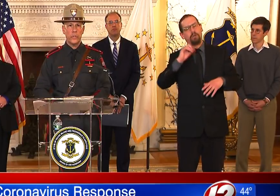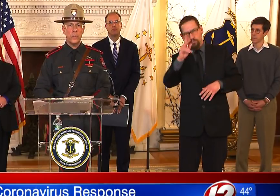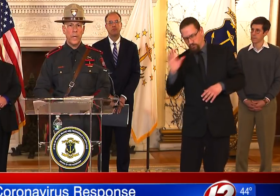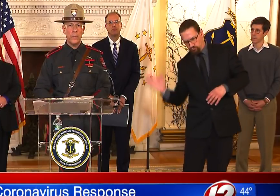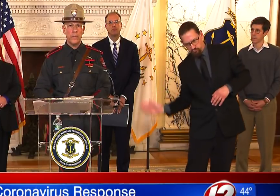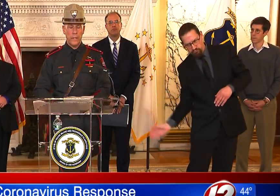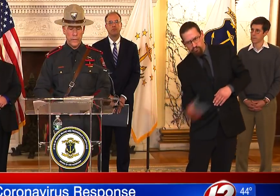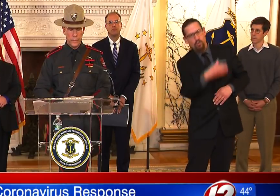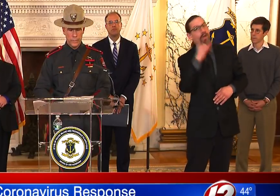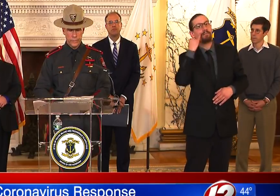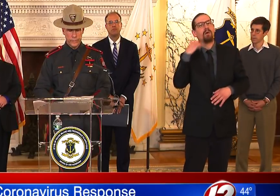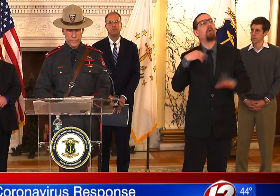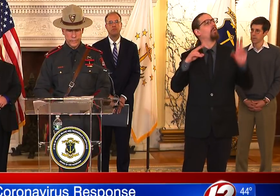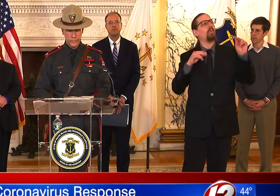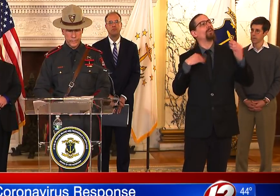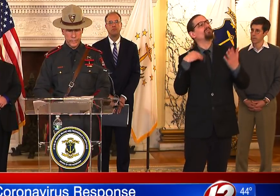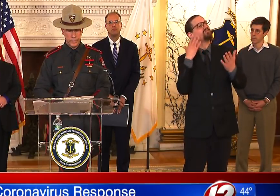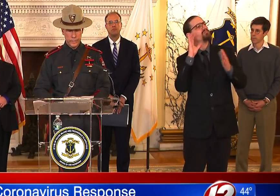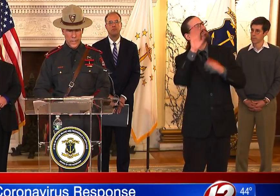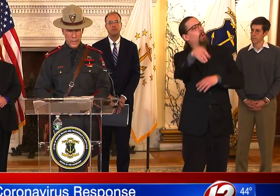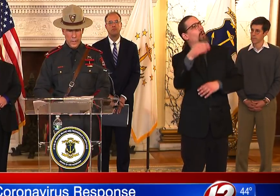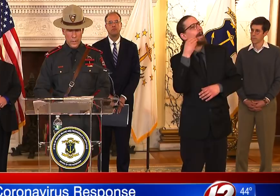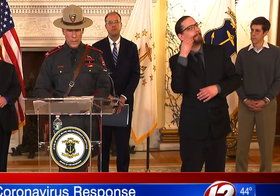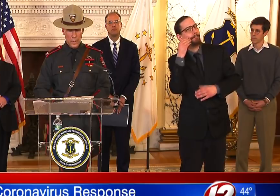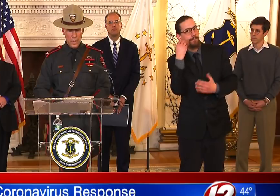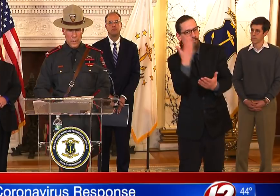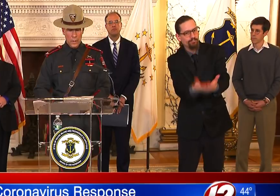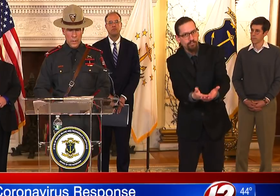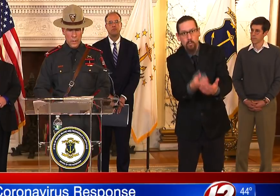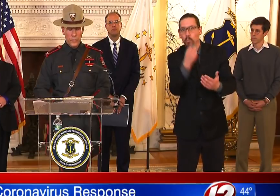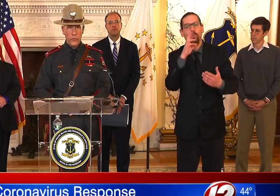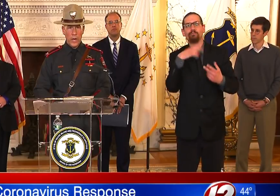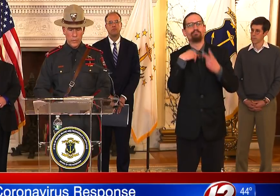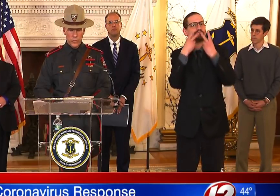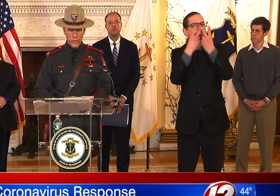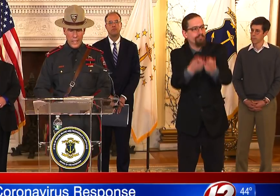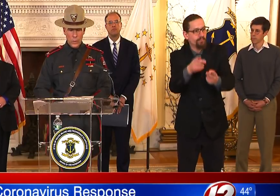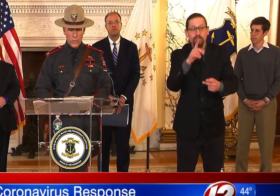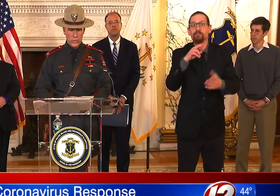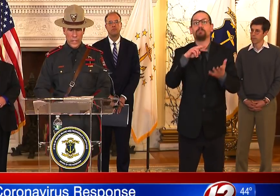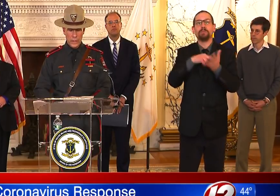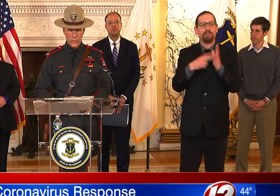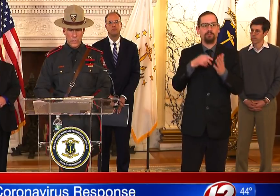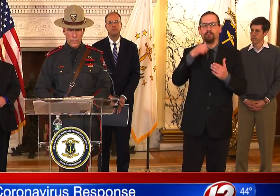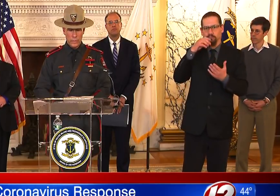ISLAND. THAT INFORMATION WILL BE COLLECTED BY THE RHODE ISLAND NATIONAL GUARD AND FORWARDED TO